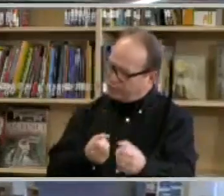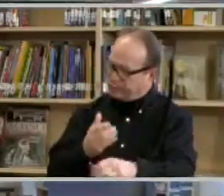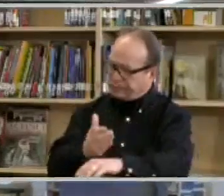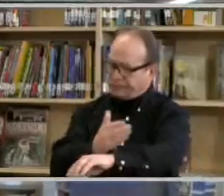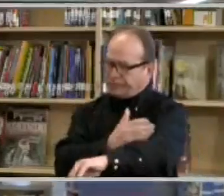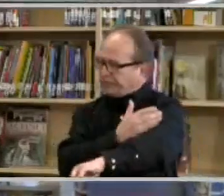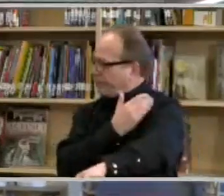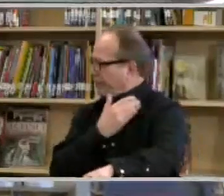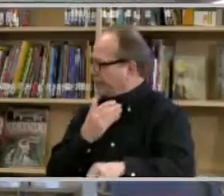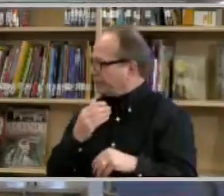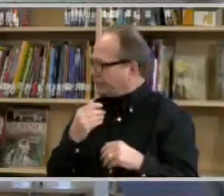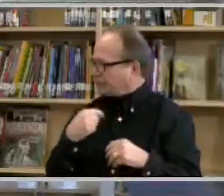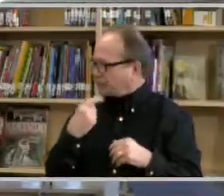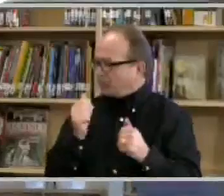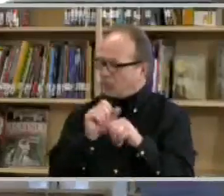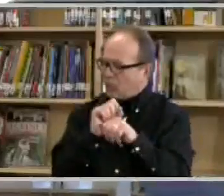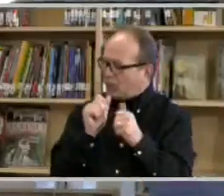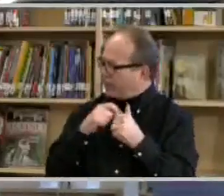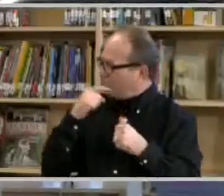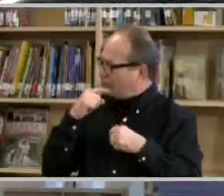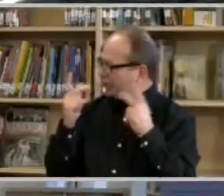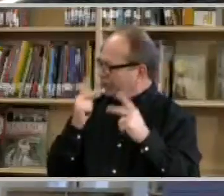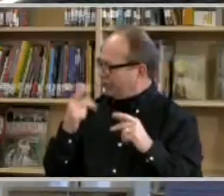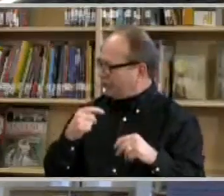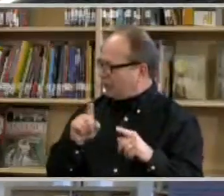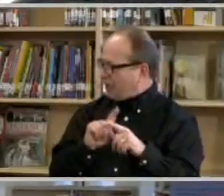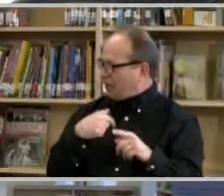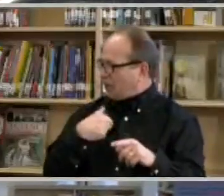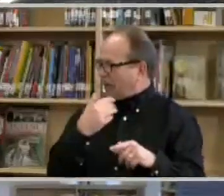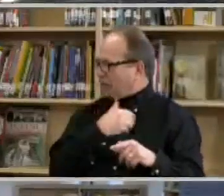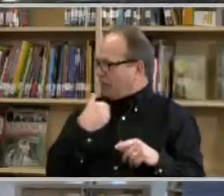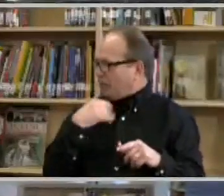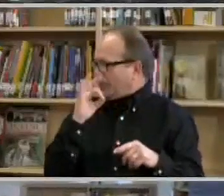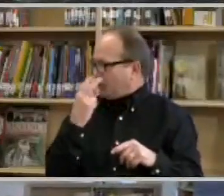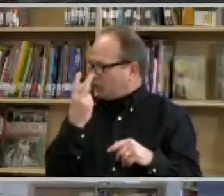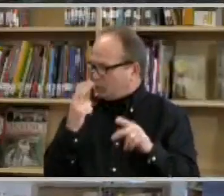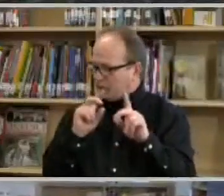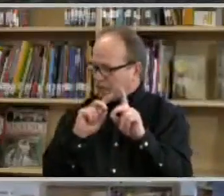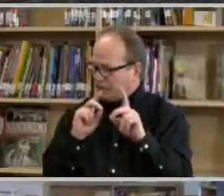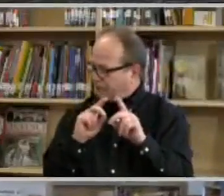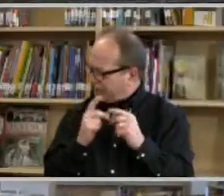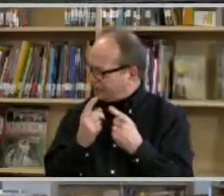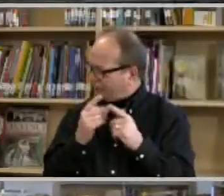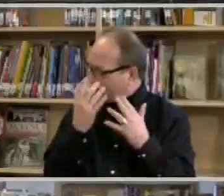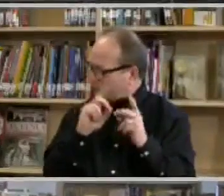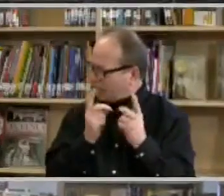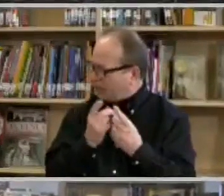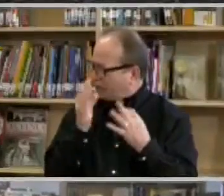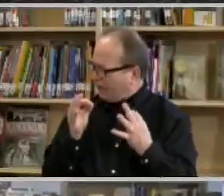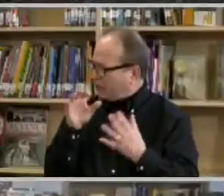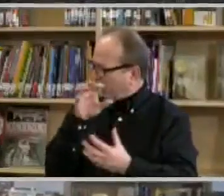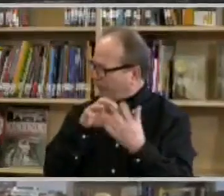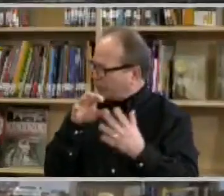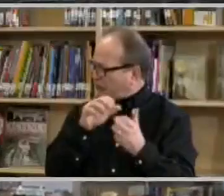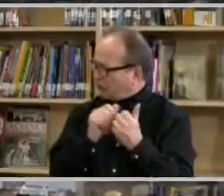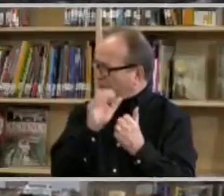THINK IT'S IMPORTANT THAT THEY'RE TRAINED IN HOW TO WORK WITH THE COMMUNITY WHO IS DEAF.